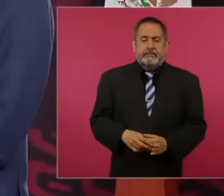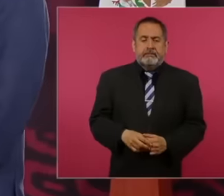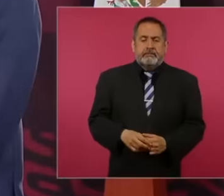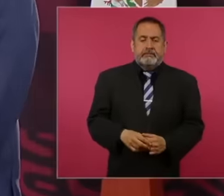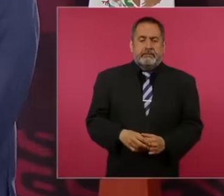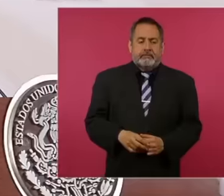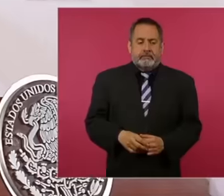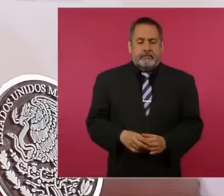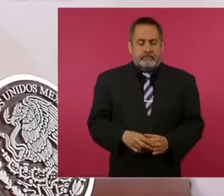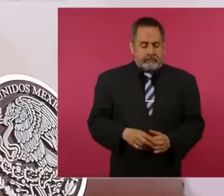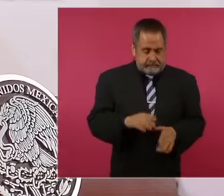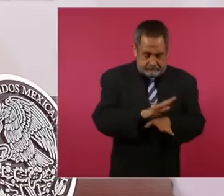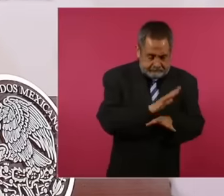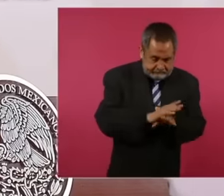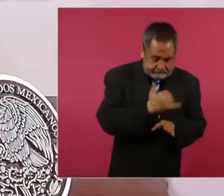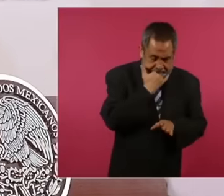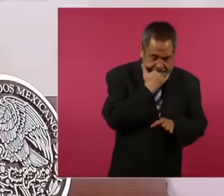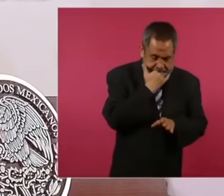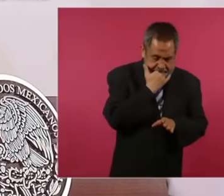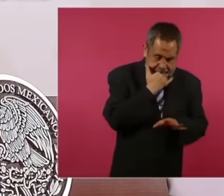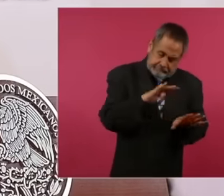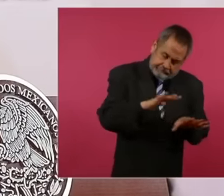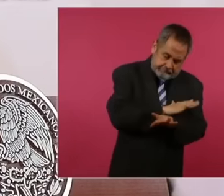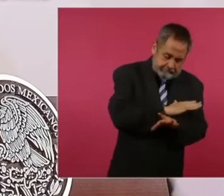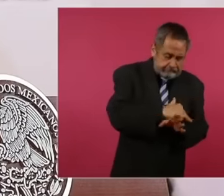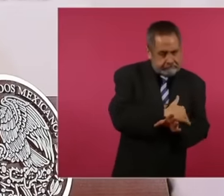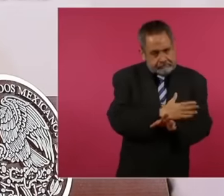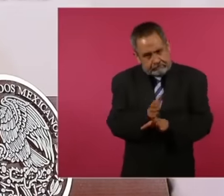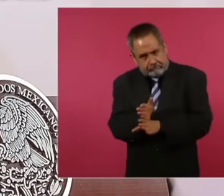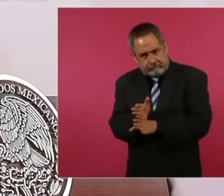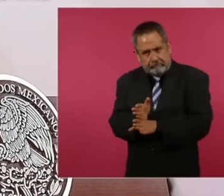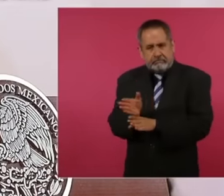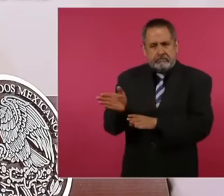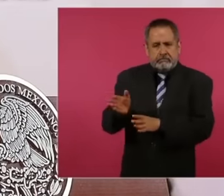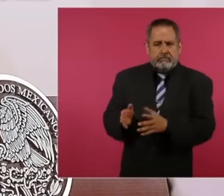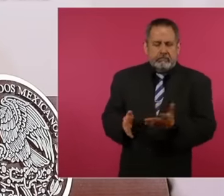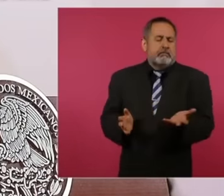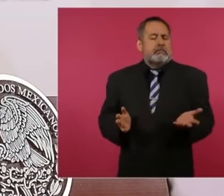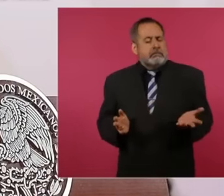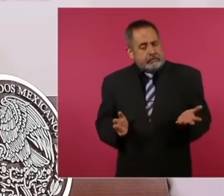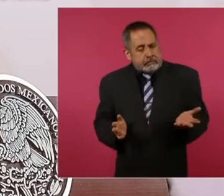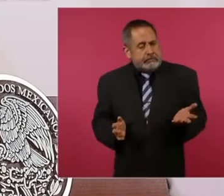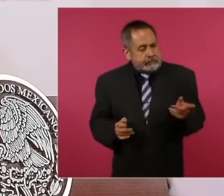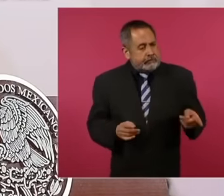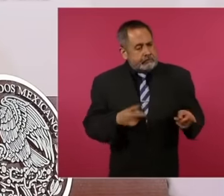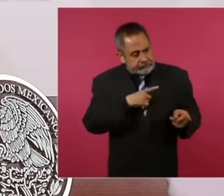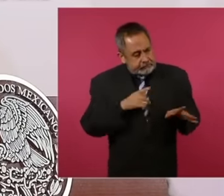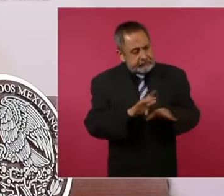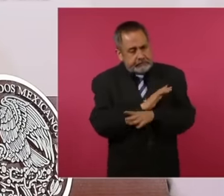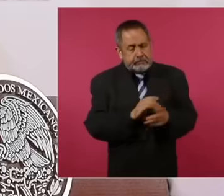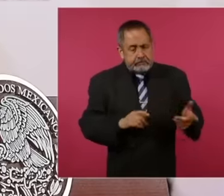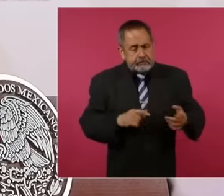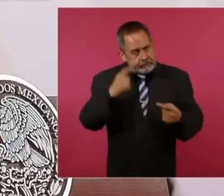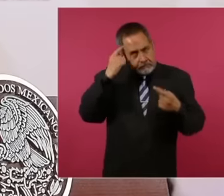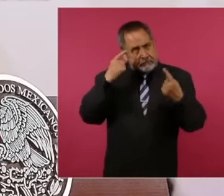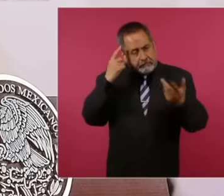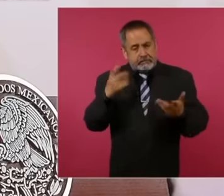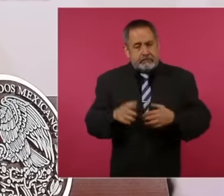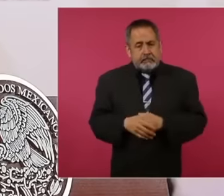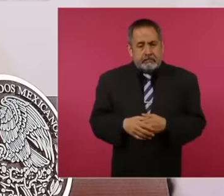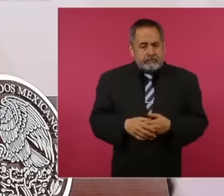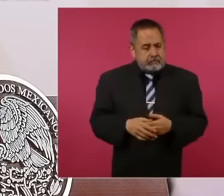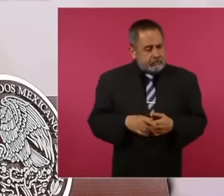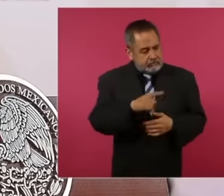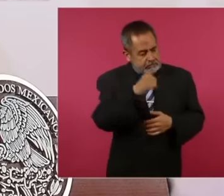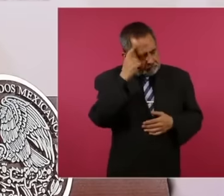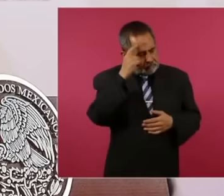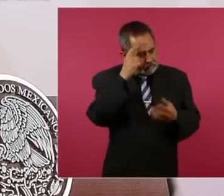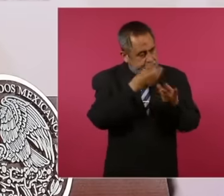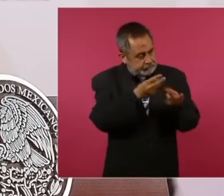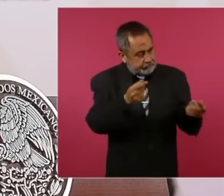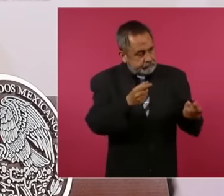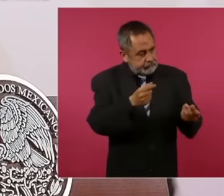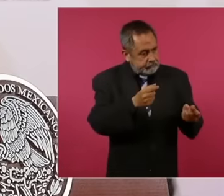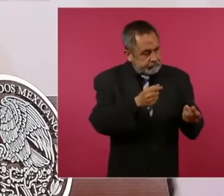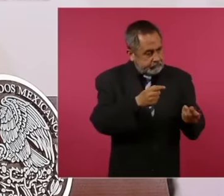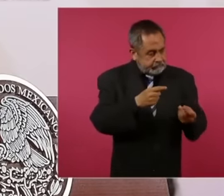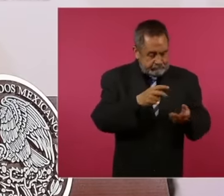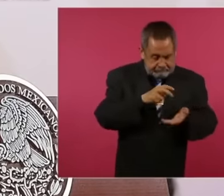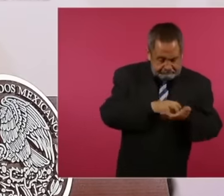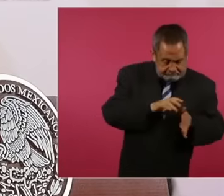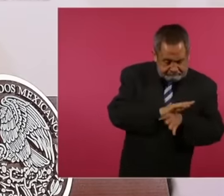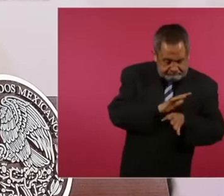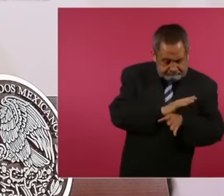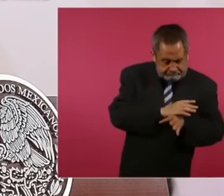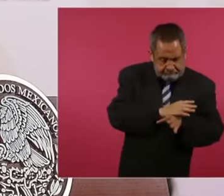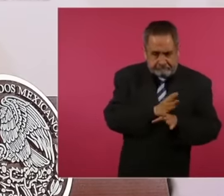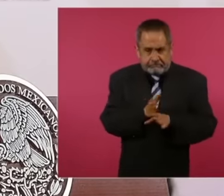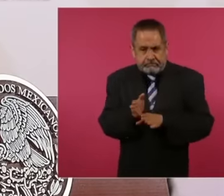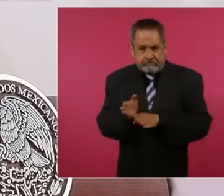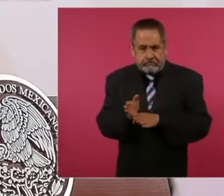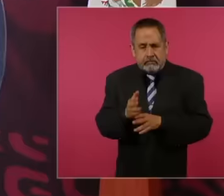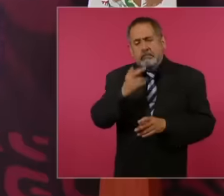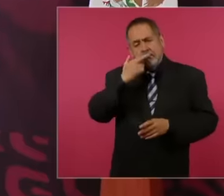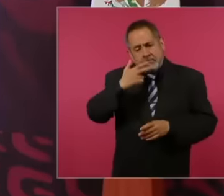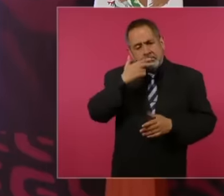rectifying that would help them a lot because it also